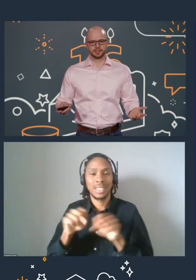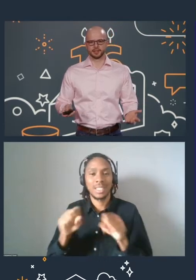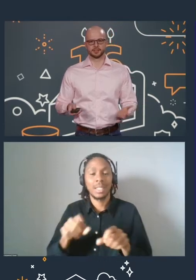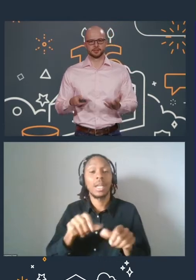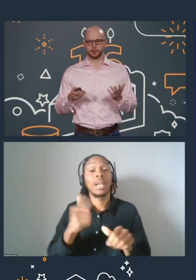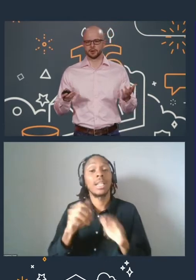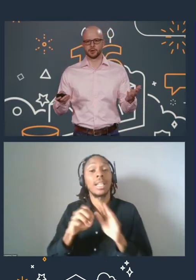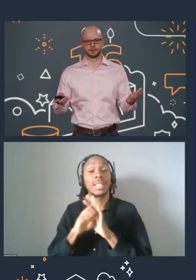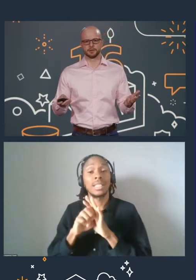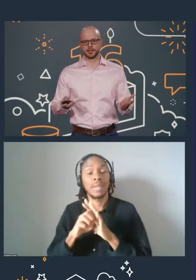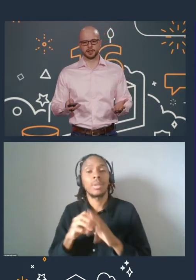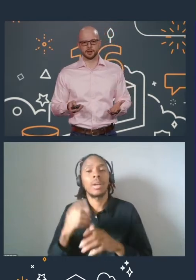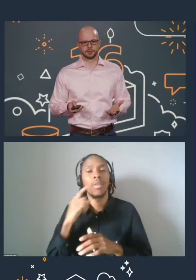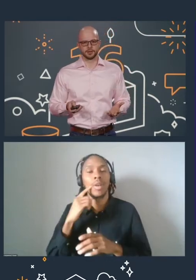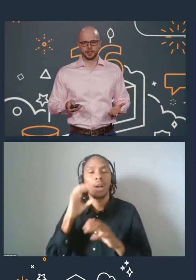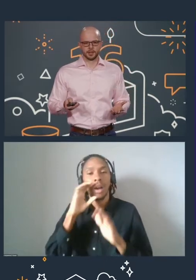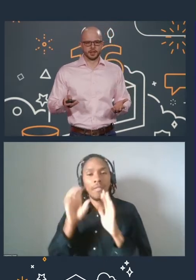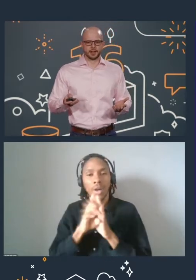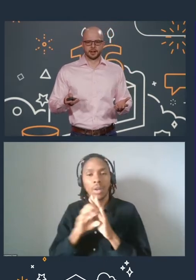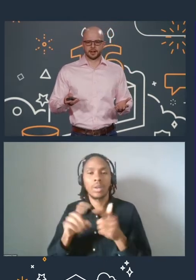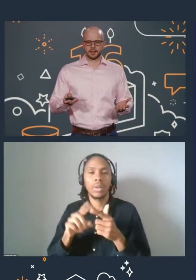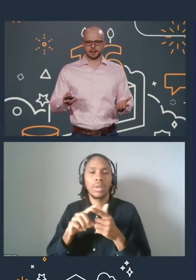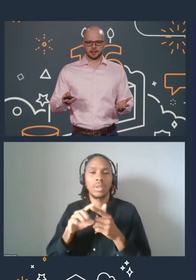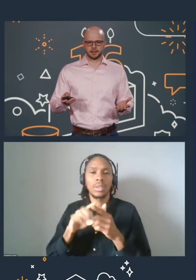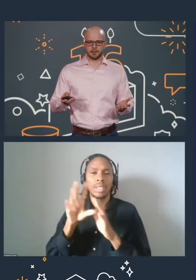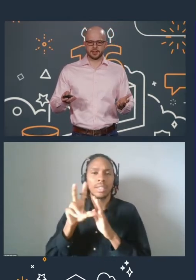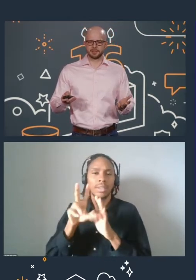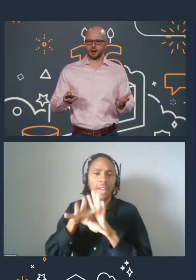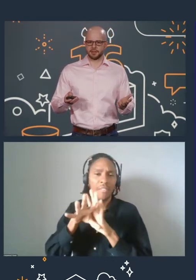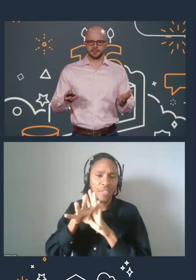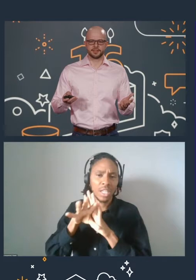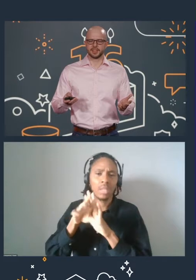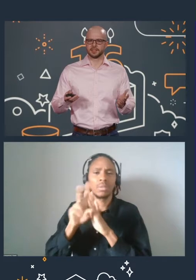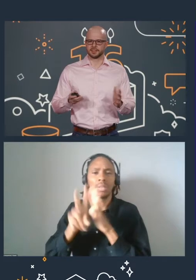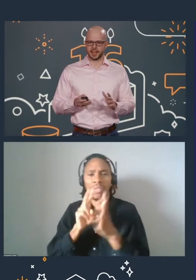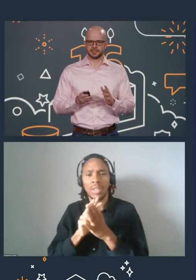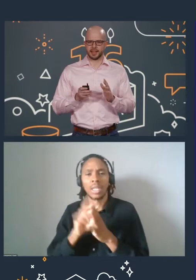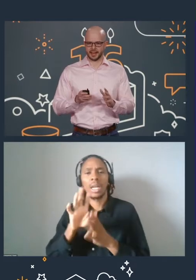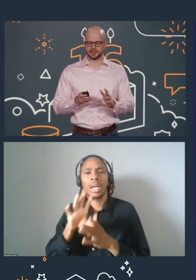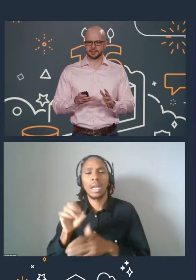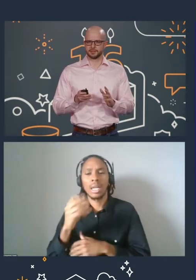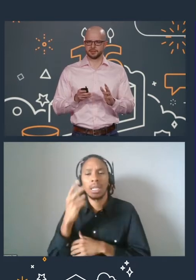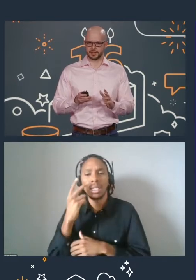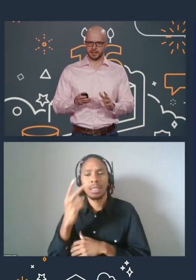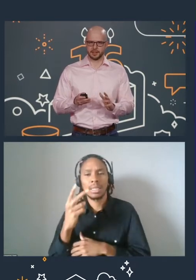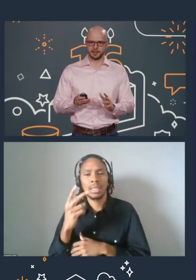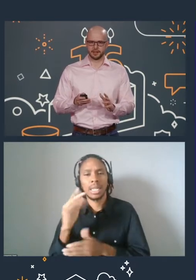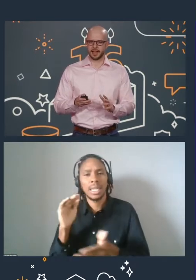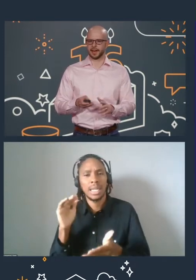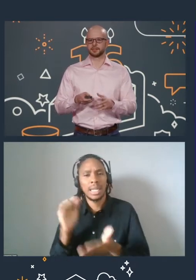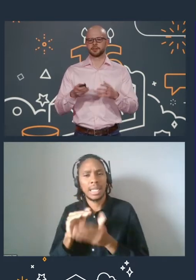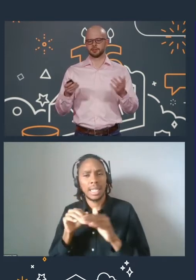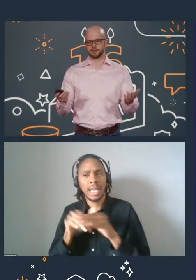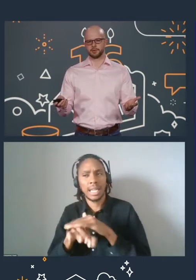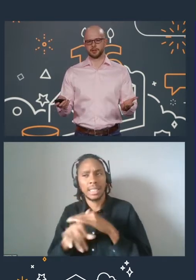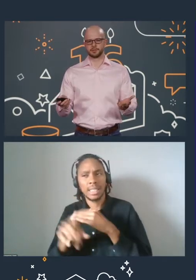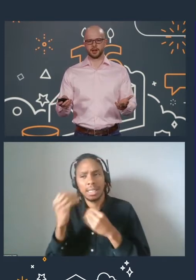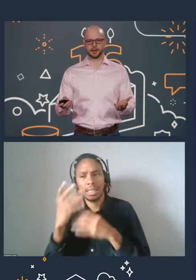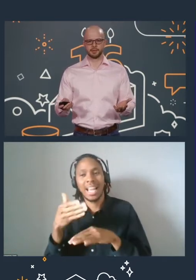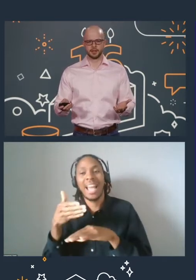such as photos and videos, companies often see less access of this data after a certain period of time.